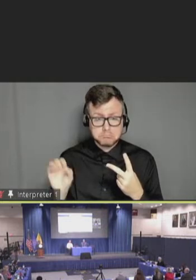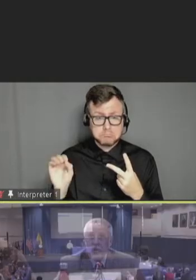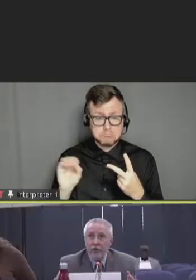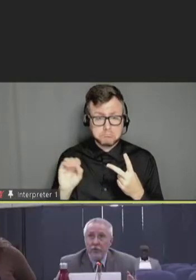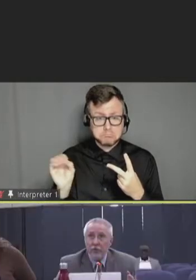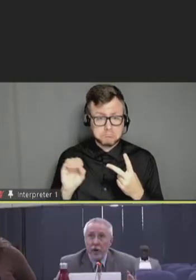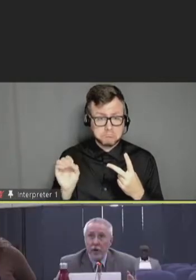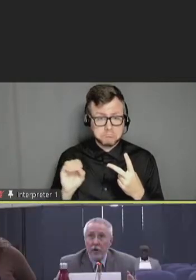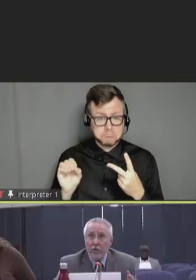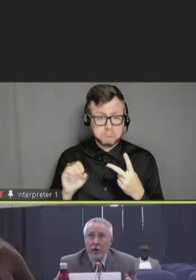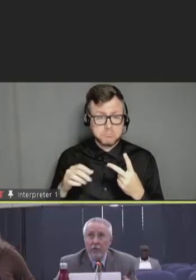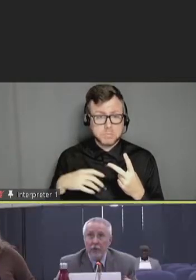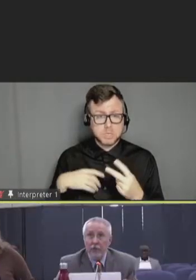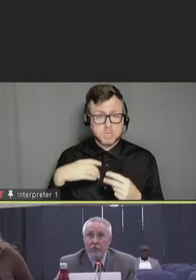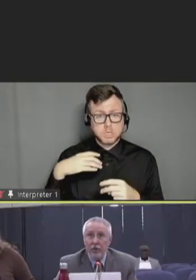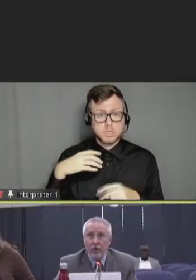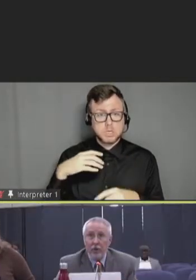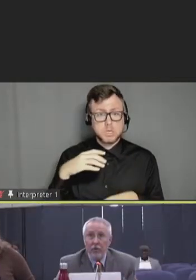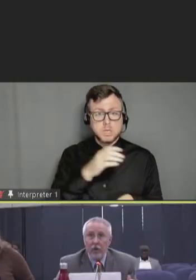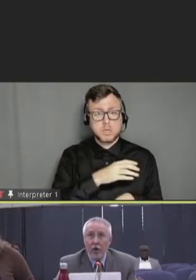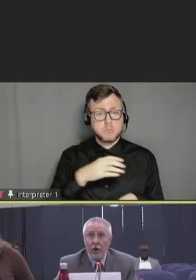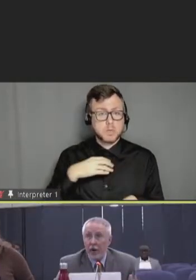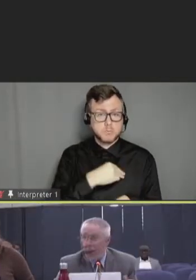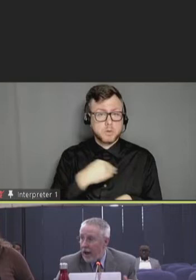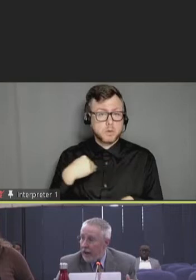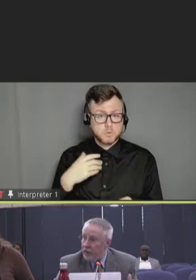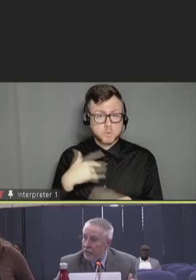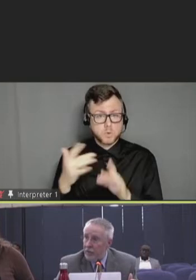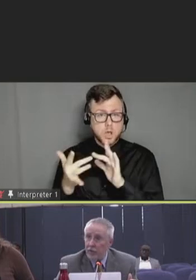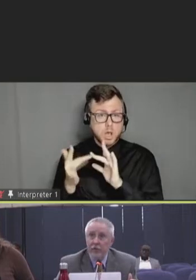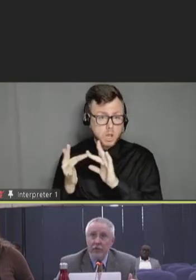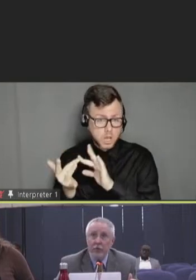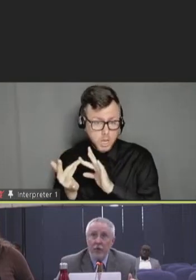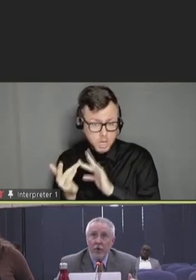Turning to our committee members that are online as opposed to in the room, are there